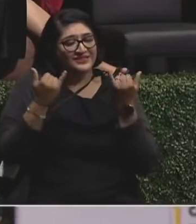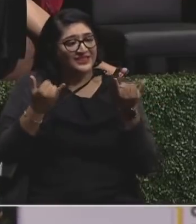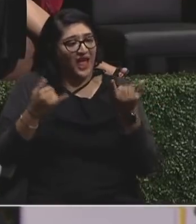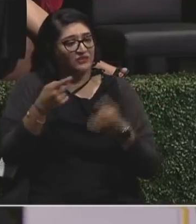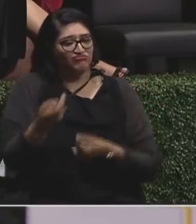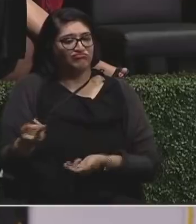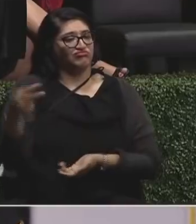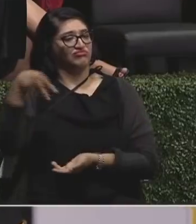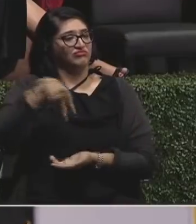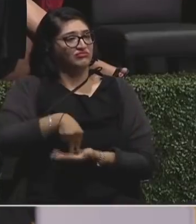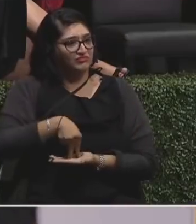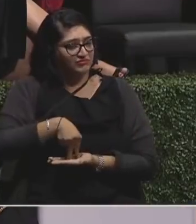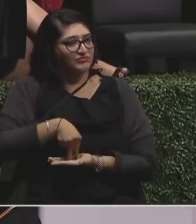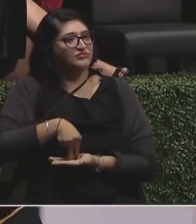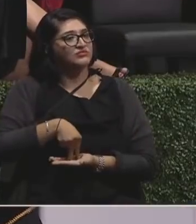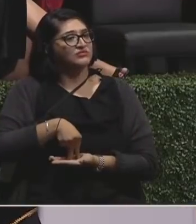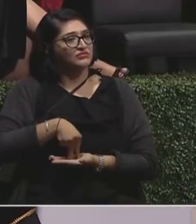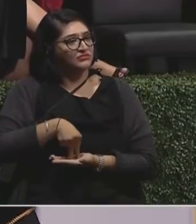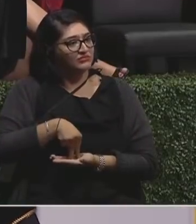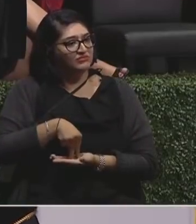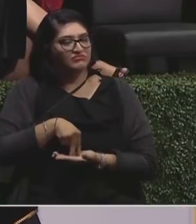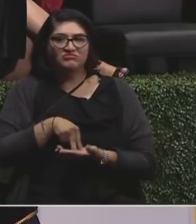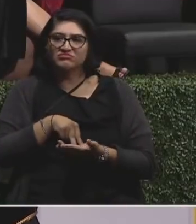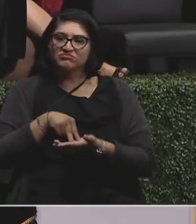GRADUATES, IN THE STORY OF YOUR LIFE, TODAY IS AN UNFORGETTABLE CHAPTER.